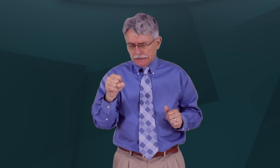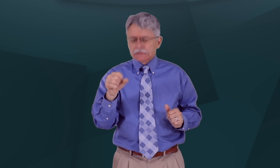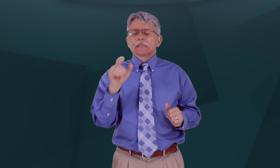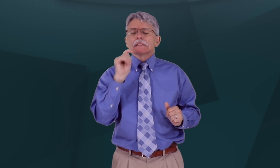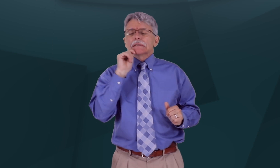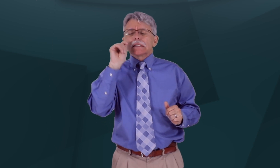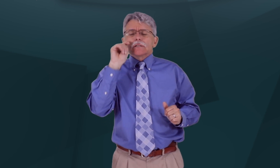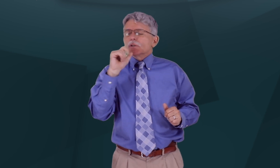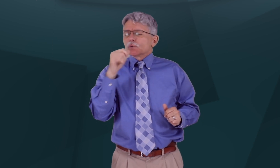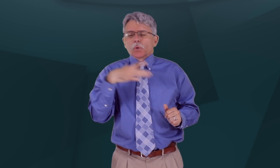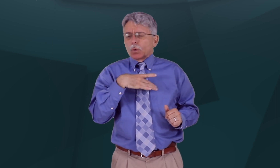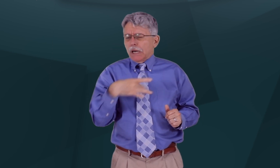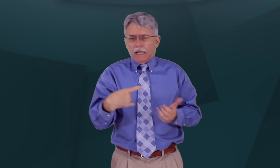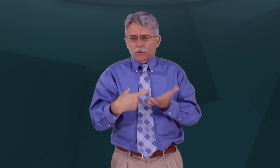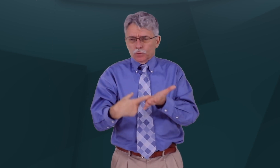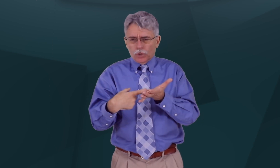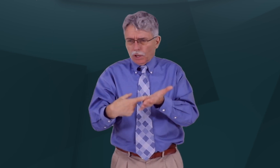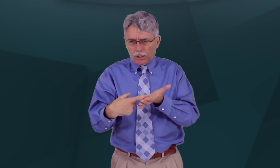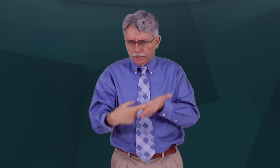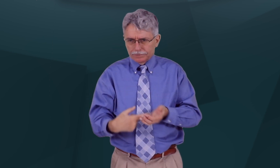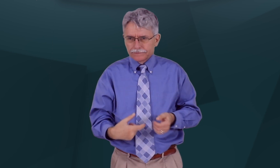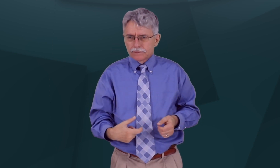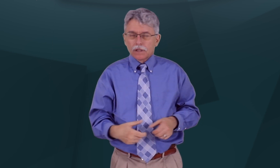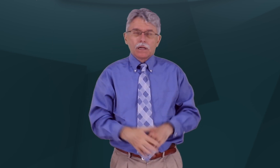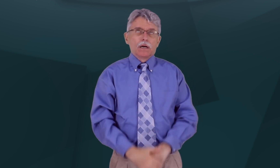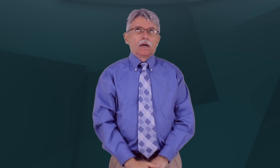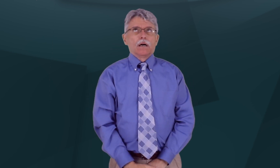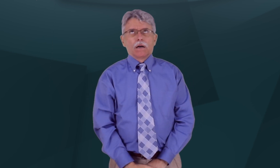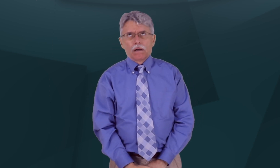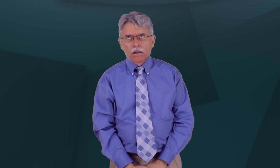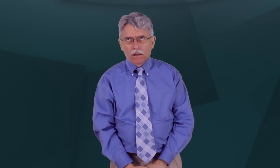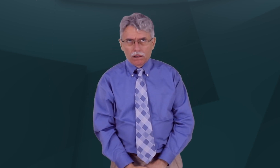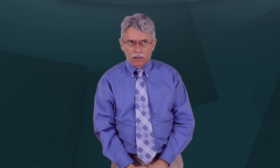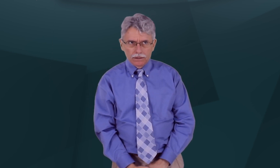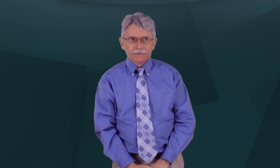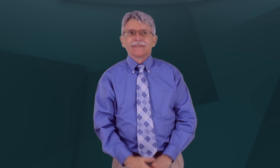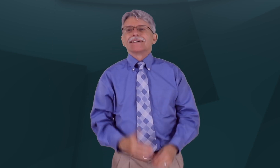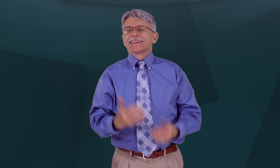Yes, I know that teenagers don't like to talk. They're going to roll their eyes and sigh.